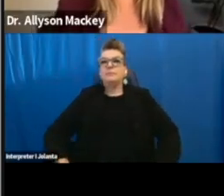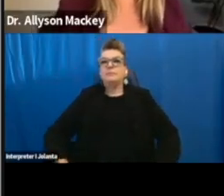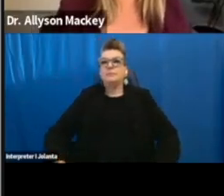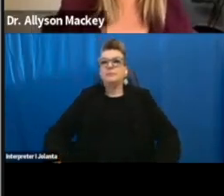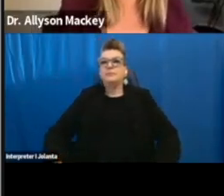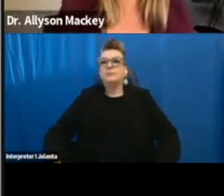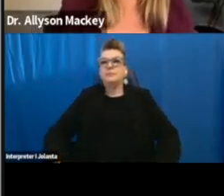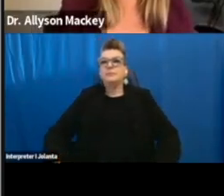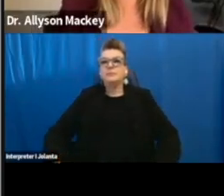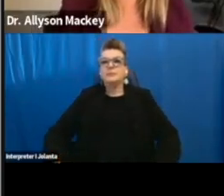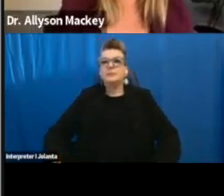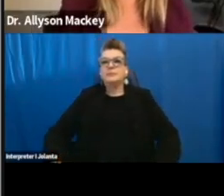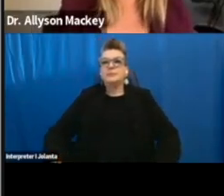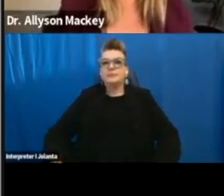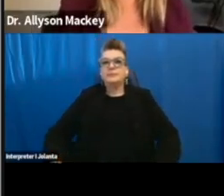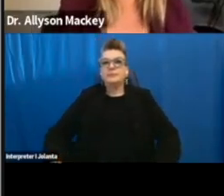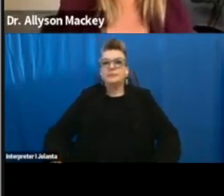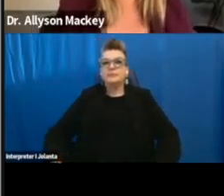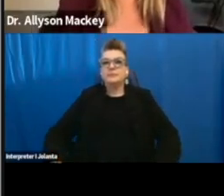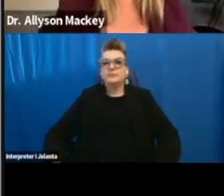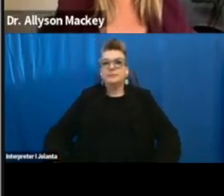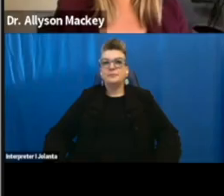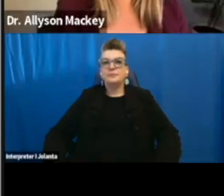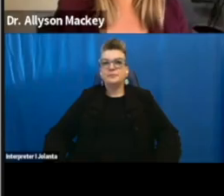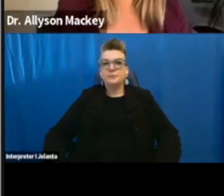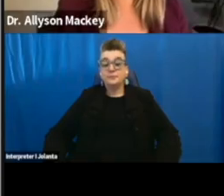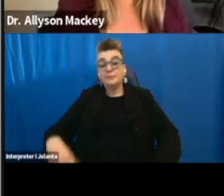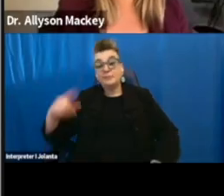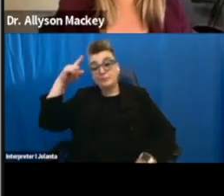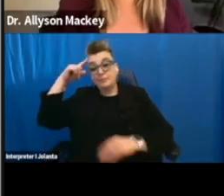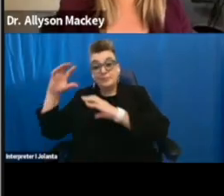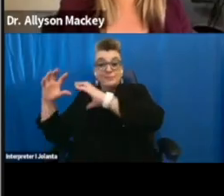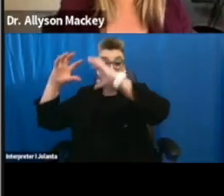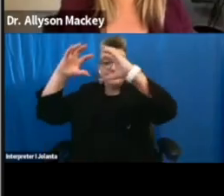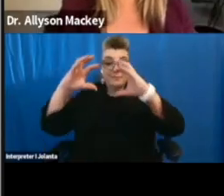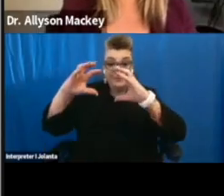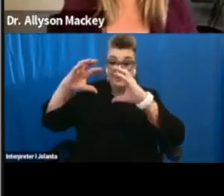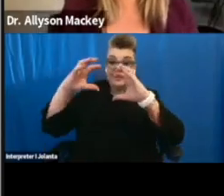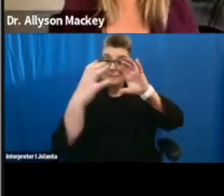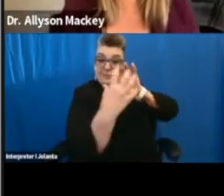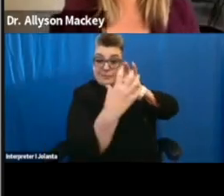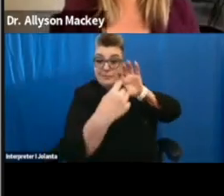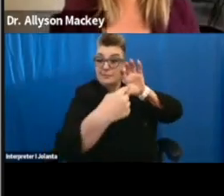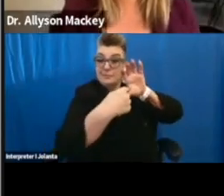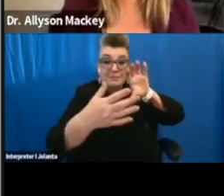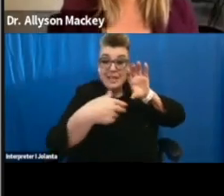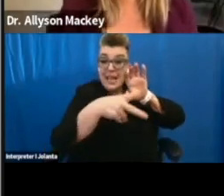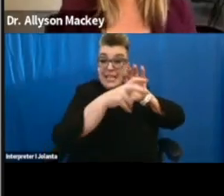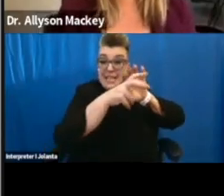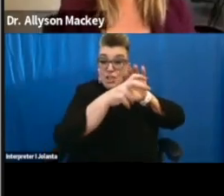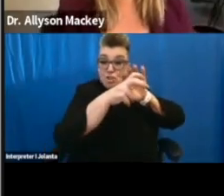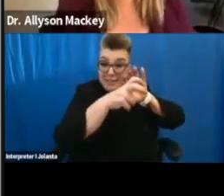whether it's sensory cortex or association cortex or somewhere in the middle you see a